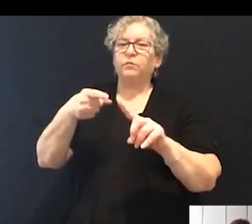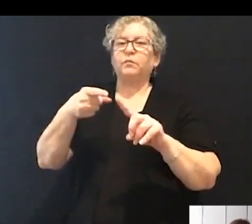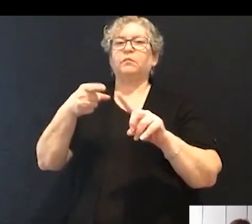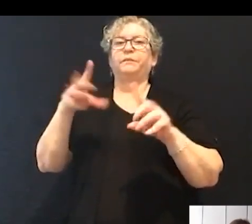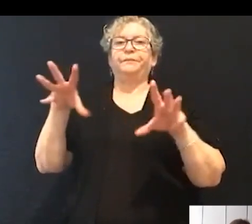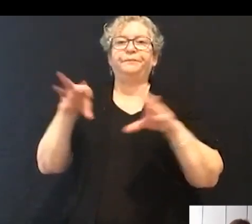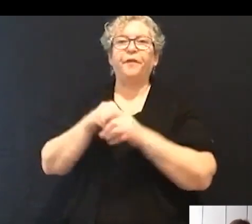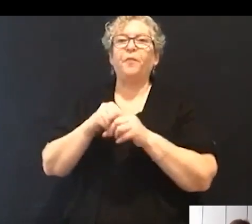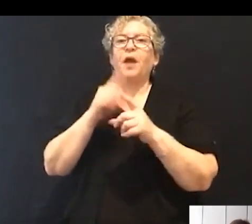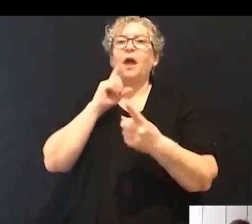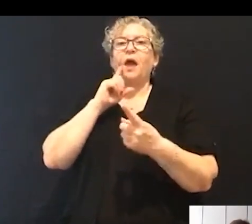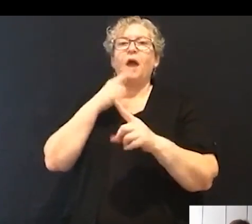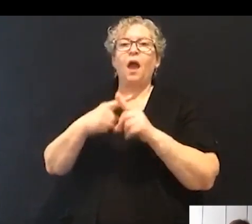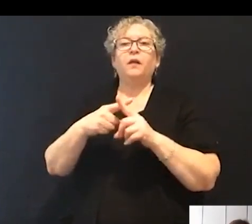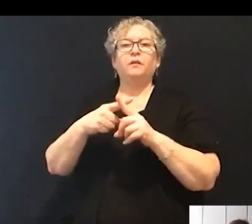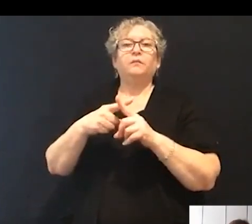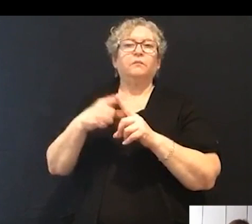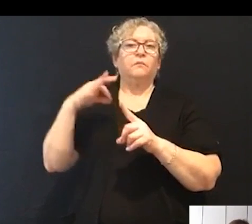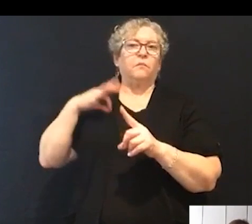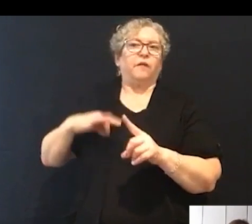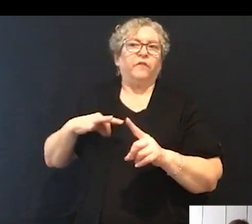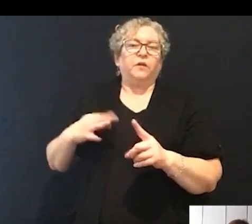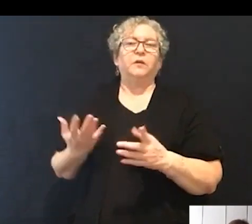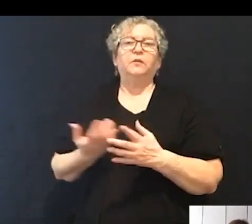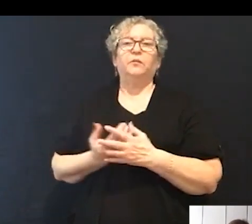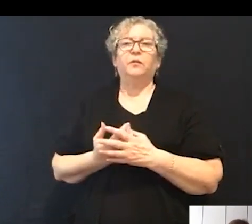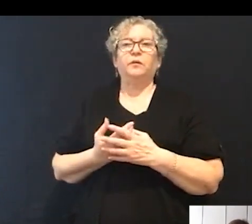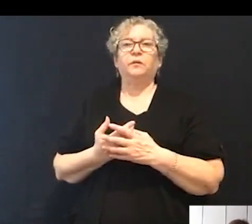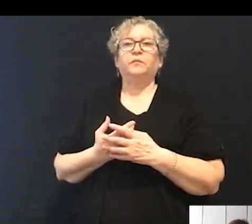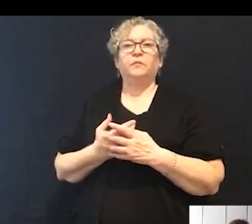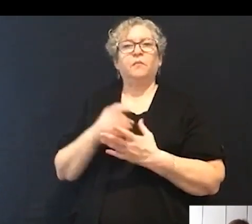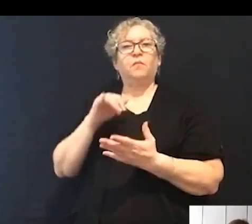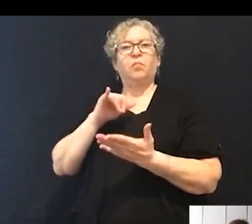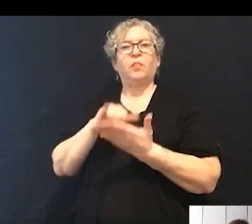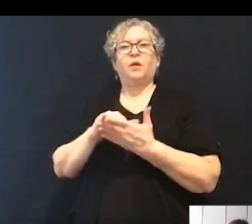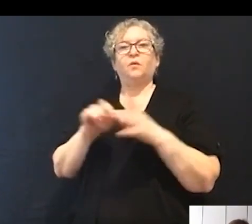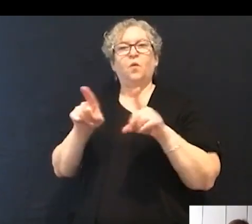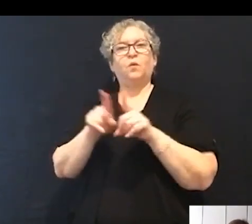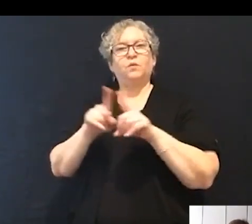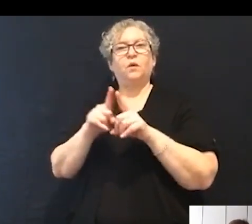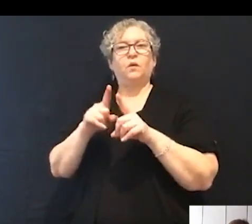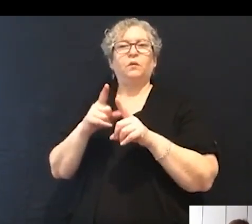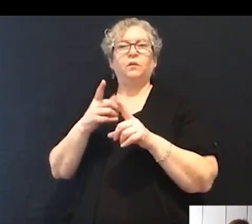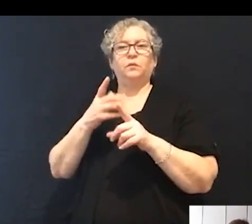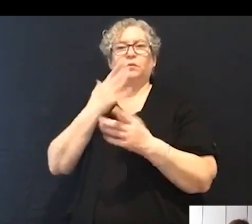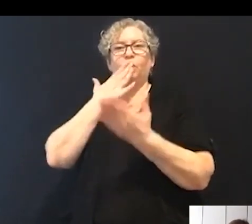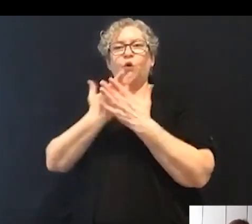and benefit. And this is also informing about the dosing interval